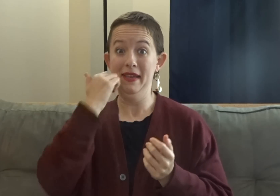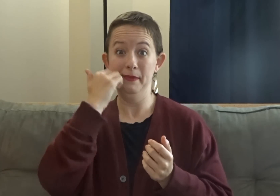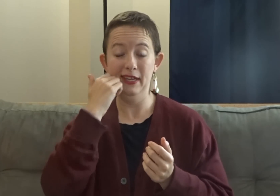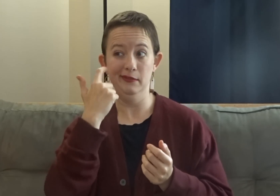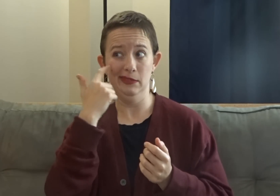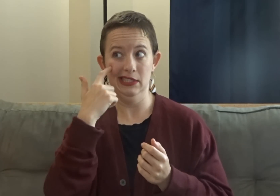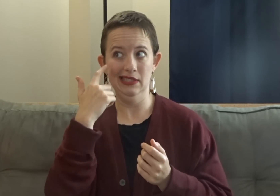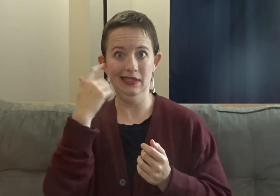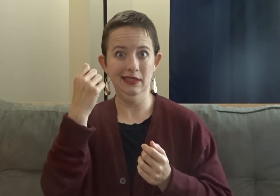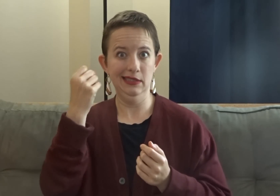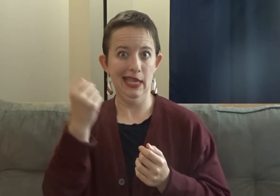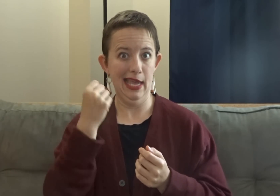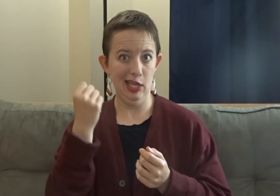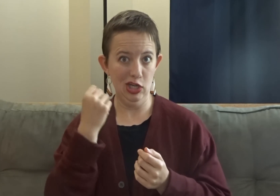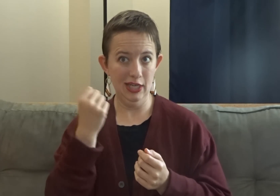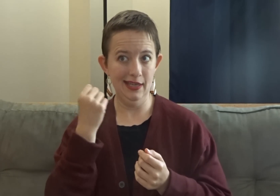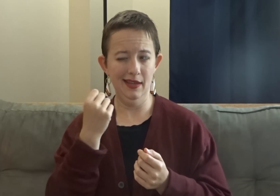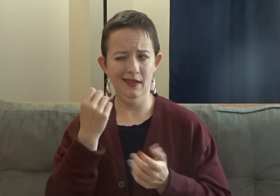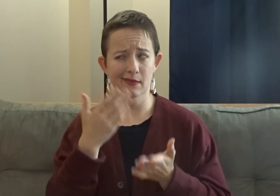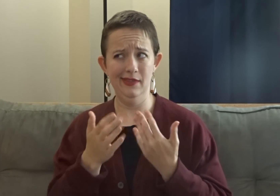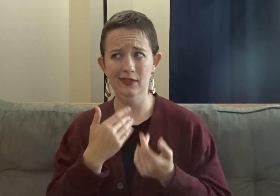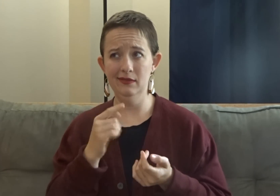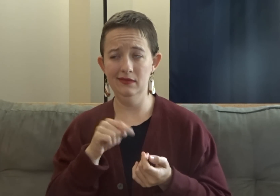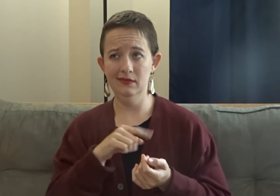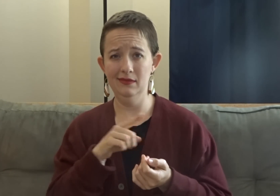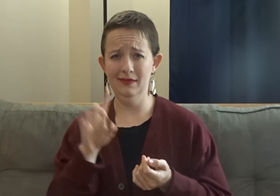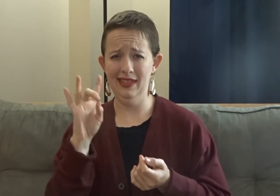That means that... my period recently started on Saturday...